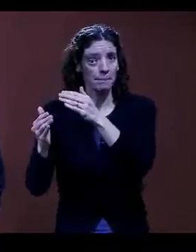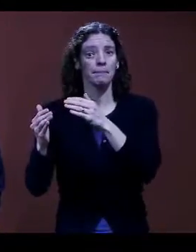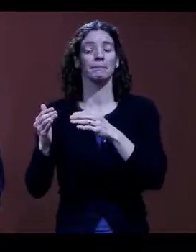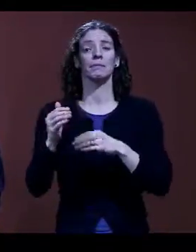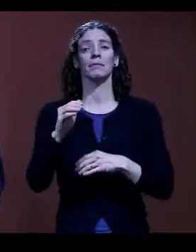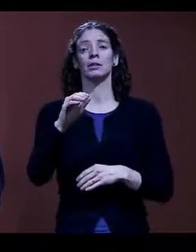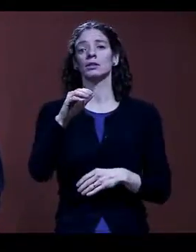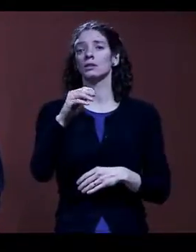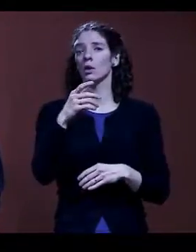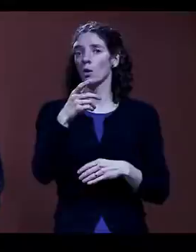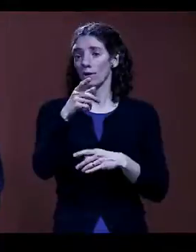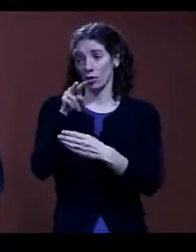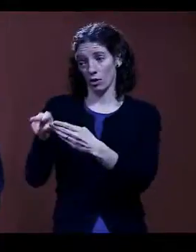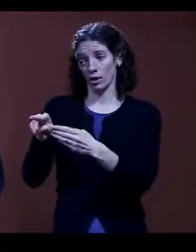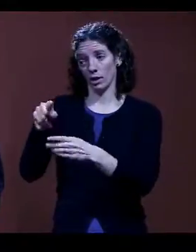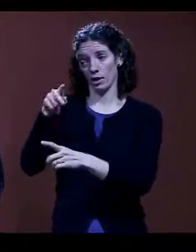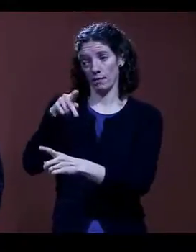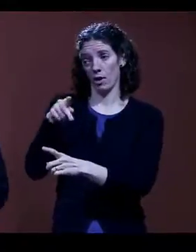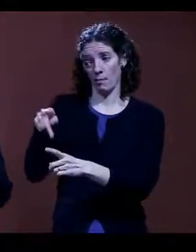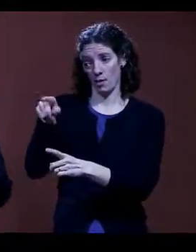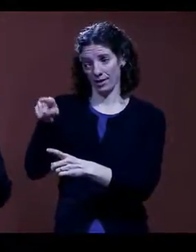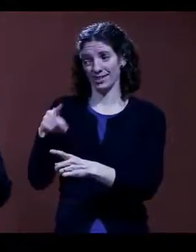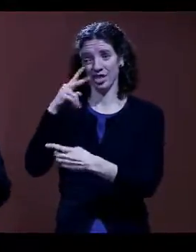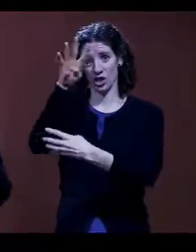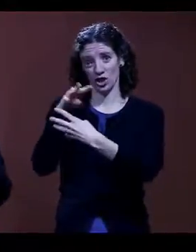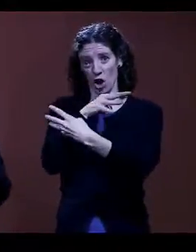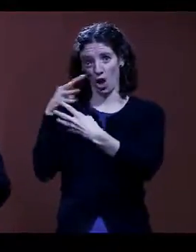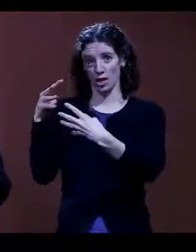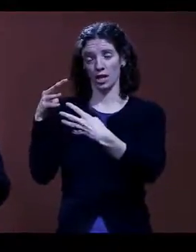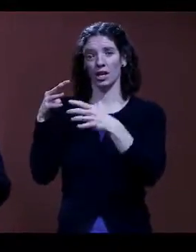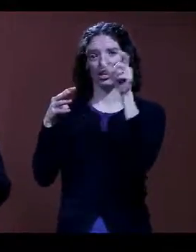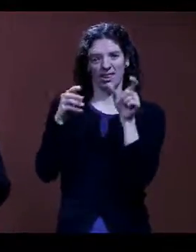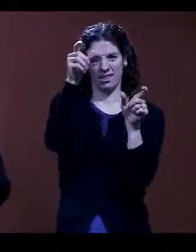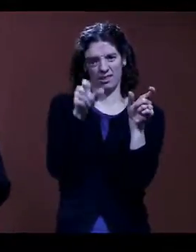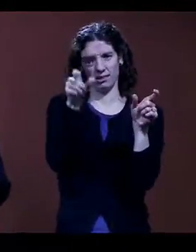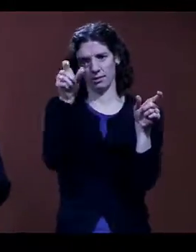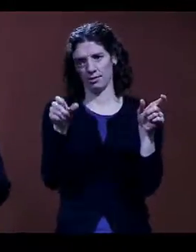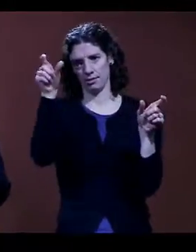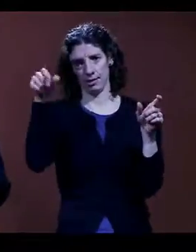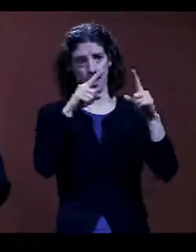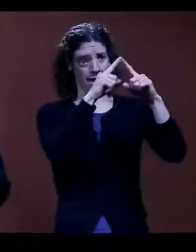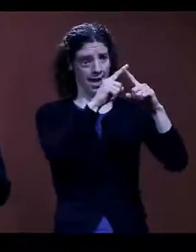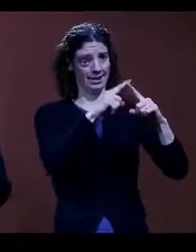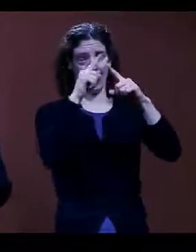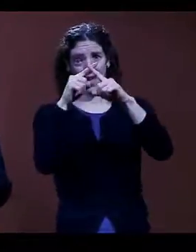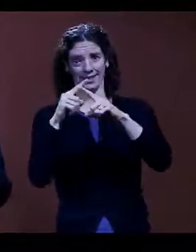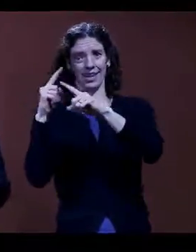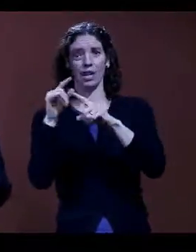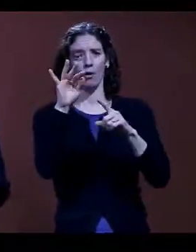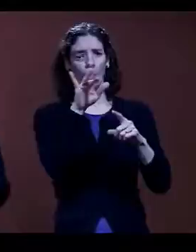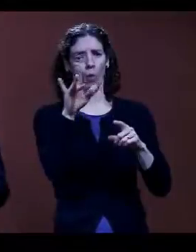the "X"s in the chart doesn't mean it doesn't predict an area if there's not an "X"; it just means at this current moment